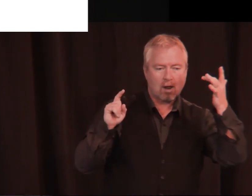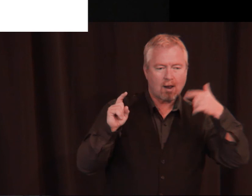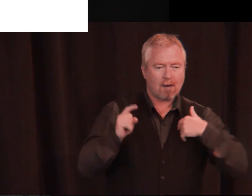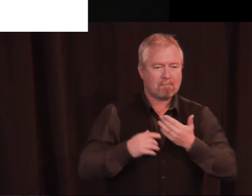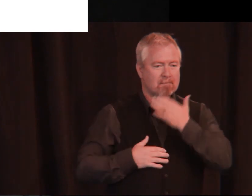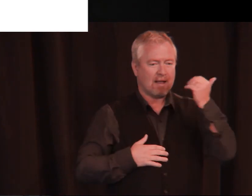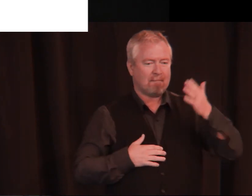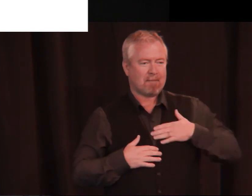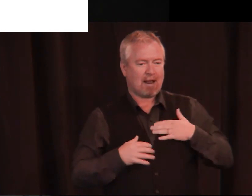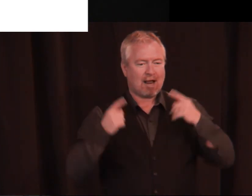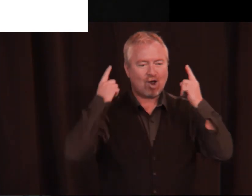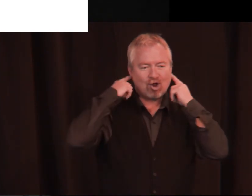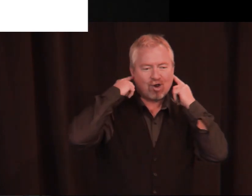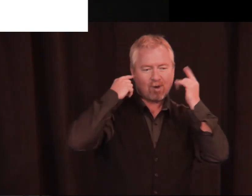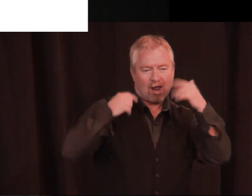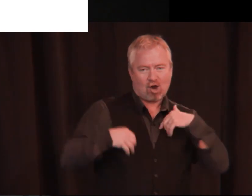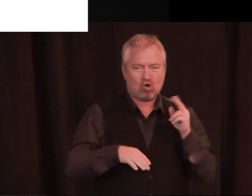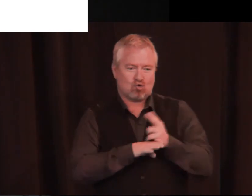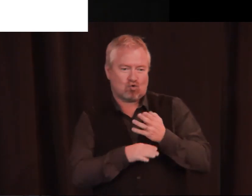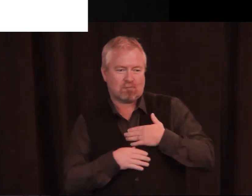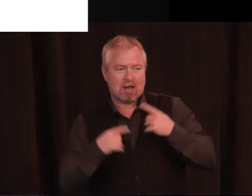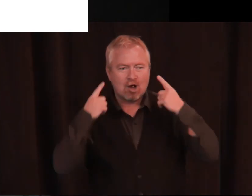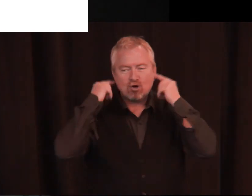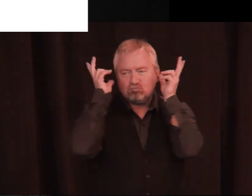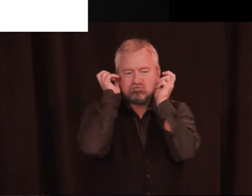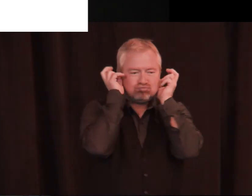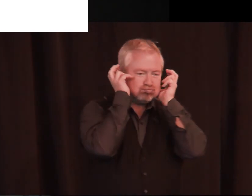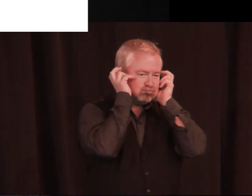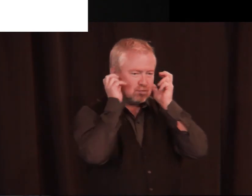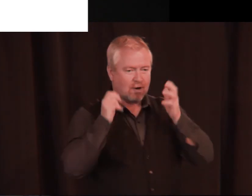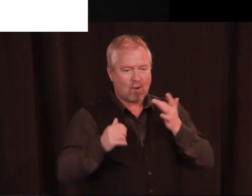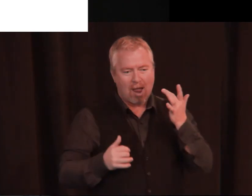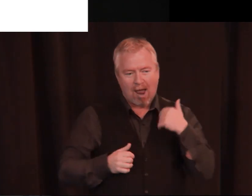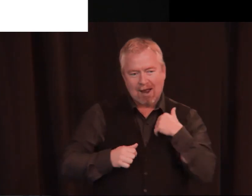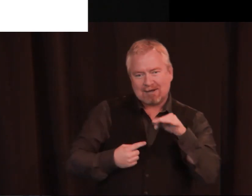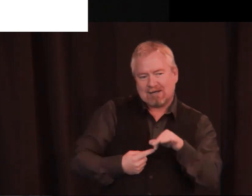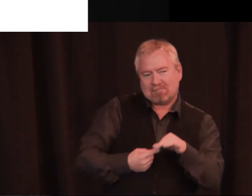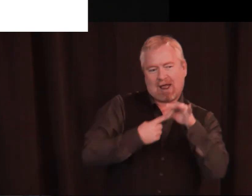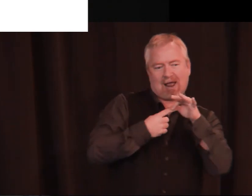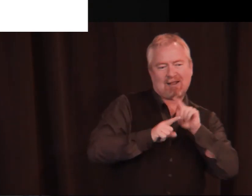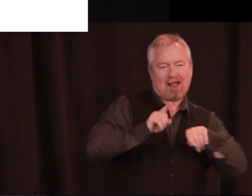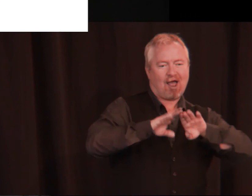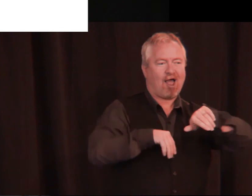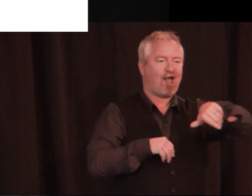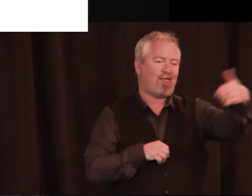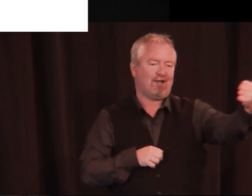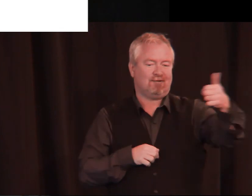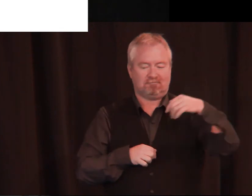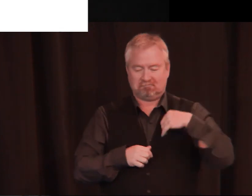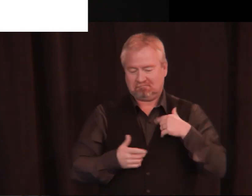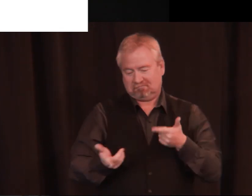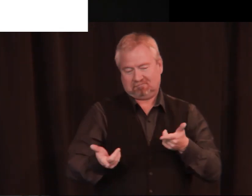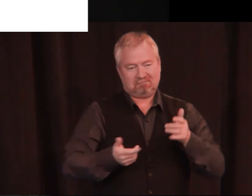I use my ears to hear. I love my ears because they are unique. And she had her teacher take a picture of her.